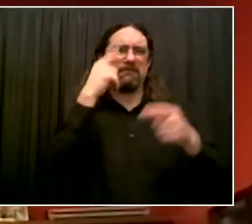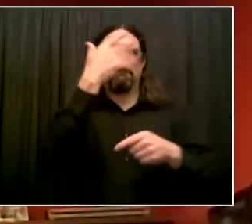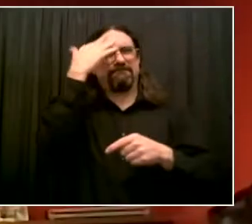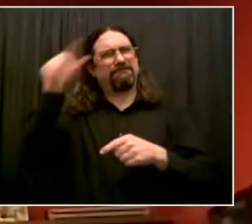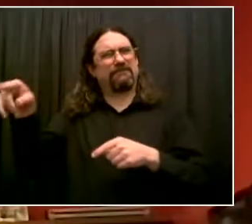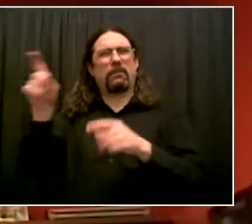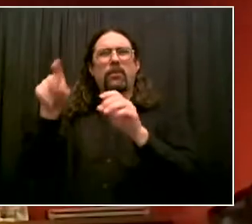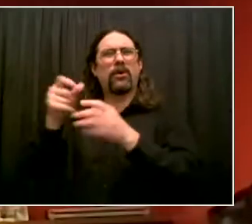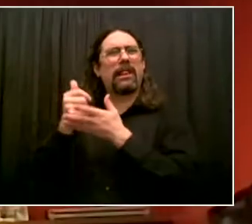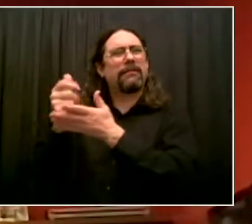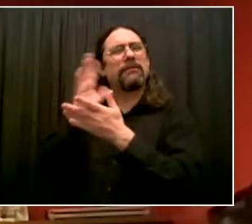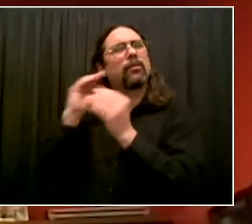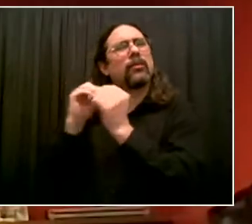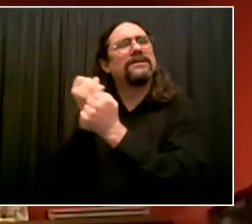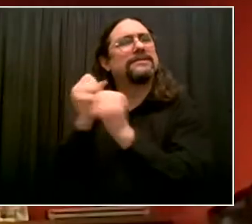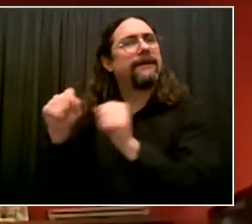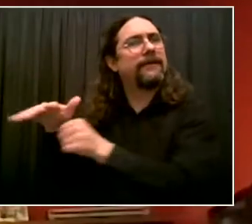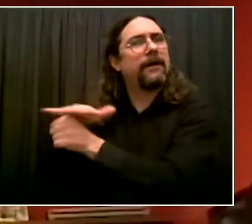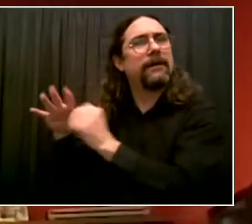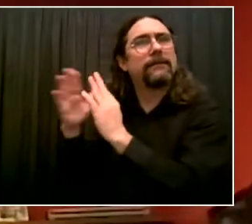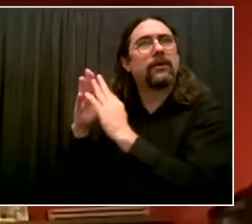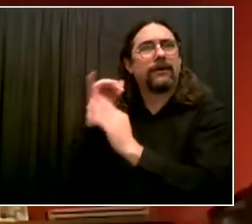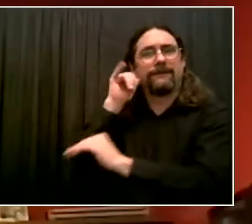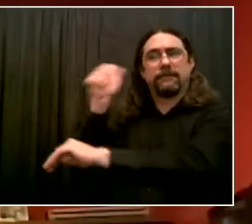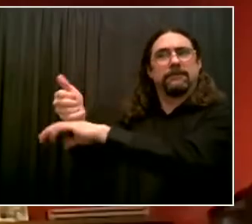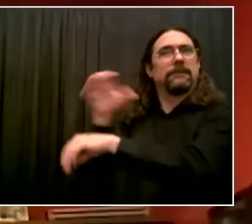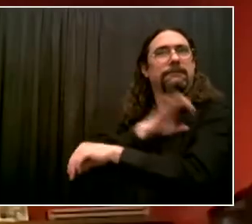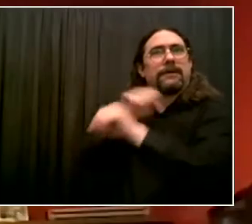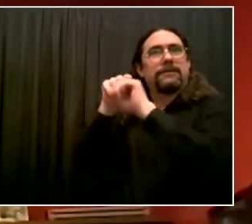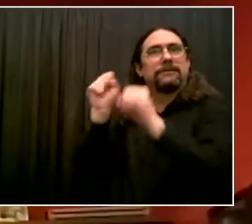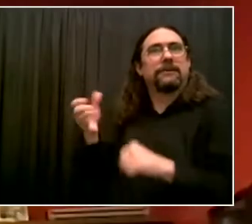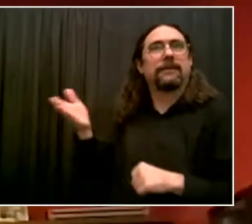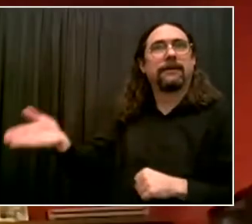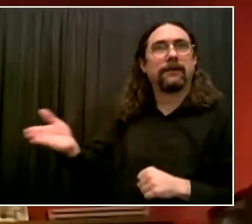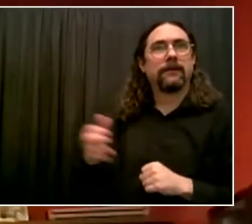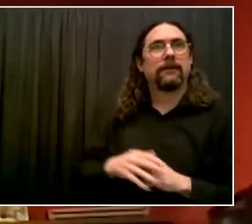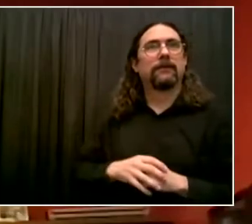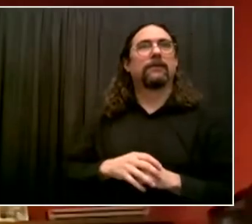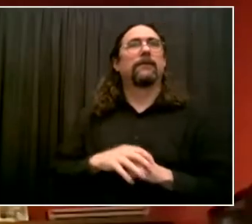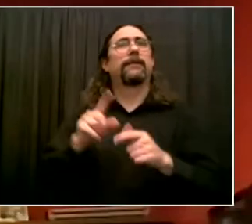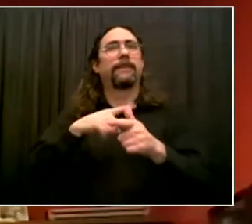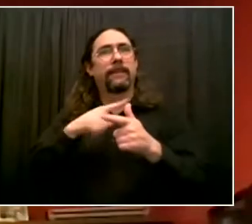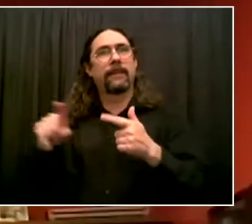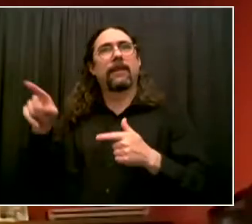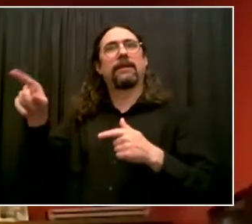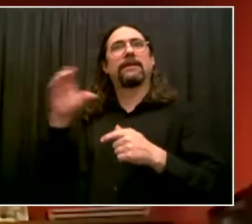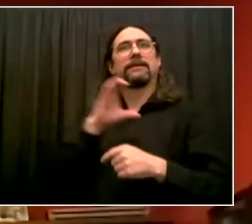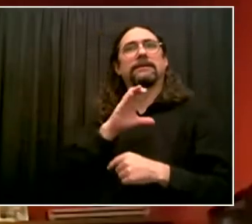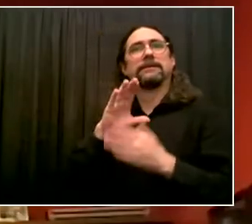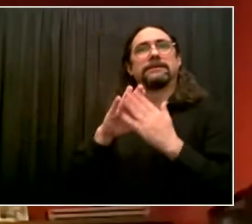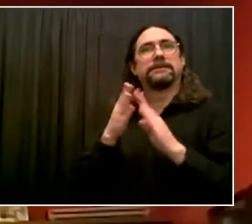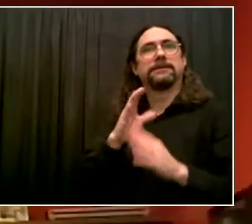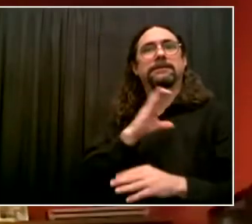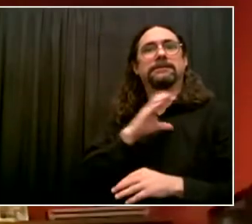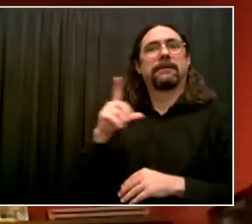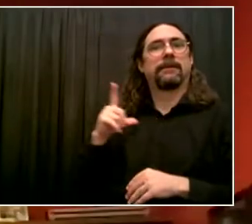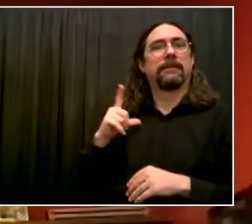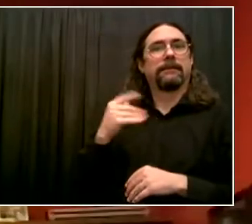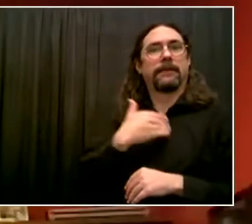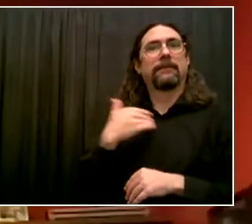IS ABOUT SAFETY ADN. ROU NEW CITY COUNCIL MEMBER WHO CAME IN AND I'M SURE KNOCKED ON YOUR DOOR ONE OF THE FIRST